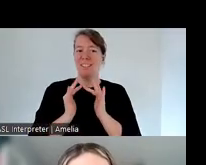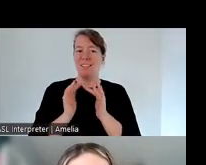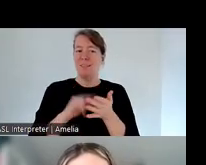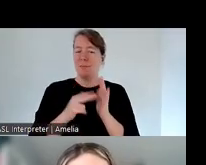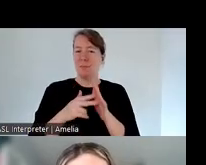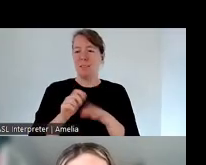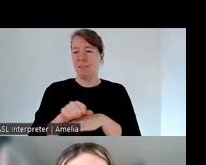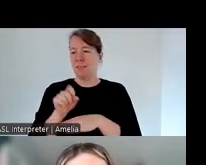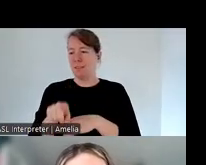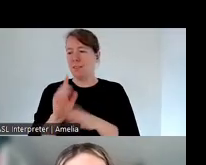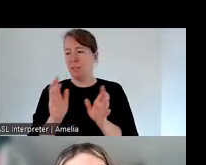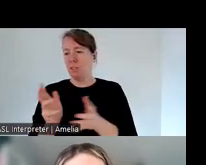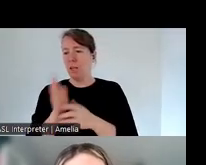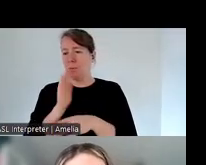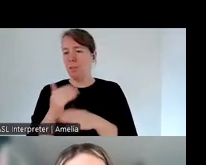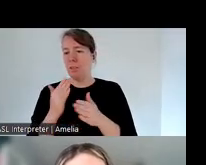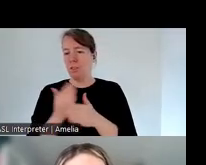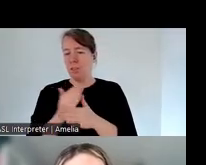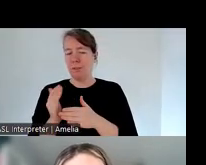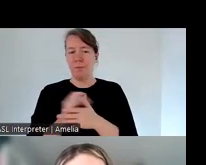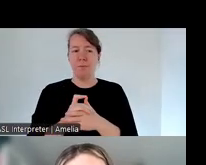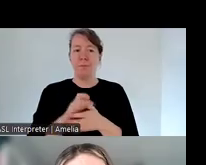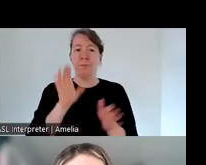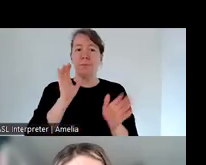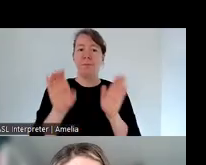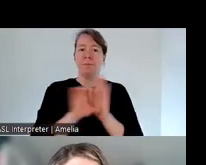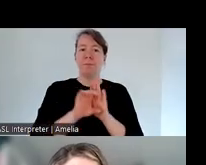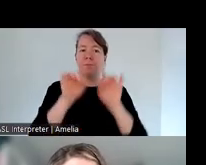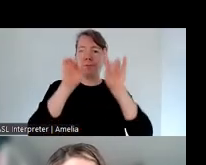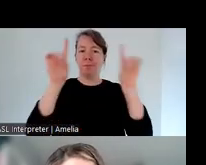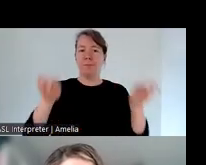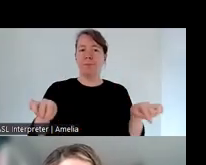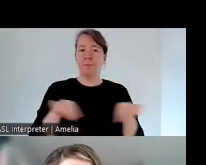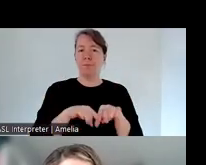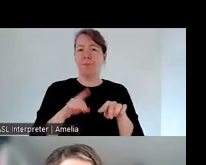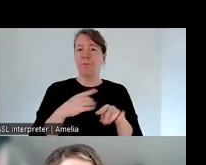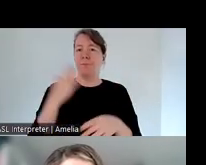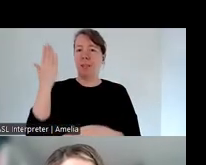And the image on this slide, um, is the cover of our book with the title 10:16.000 → 10:20.000 “Accessible Library Teaching” over a, uh, very McMaster-branded